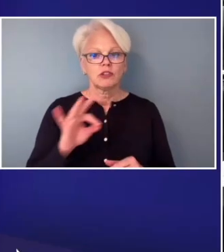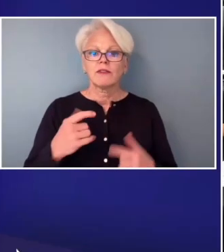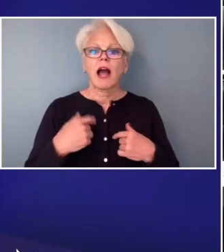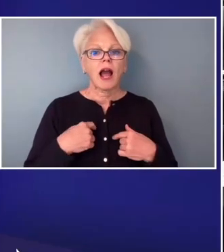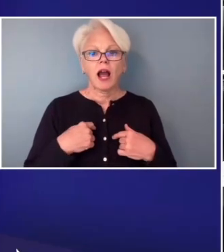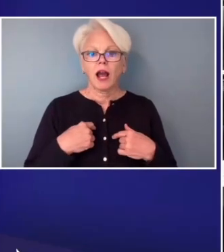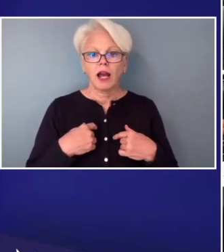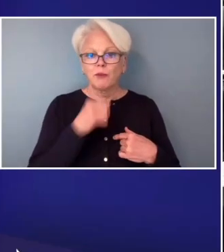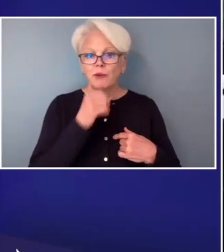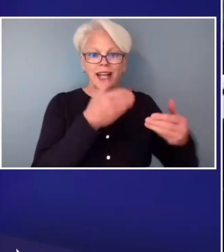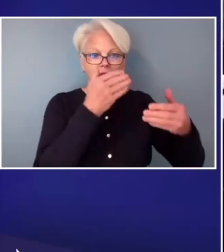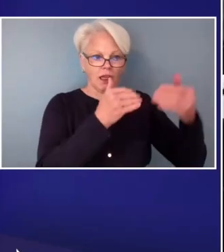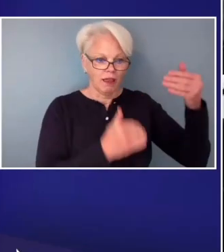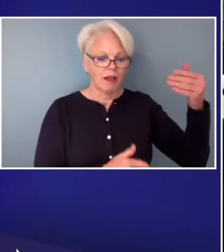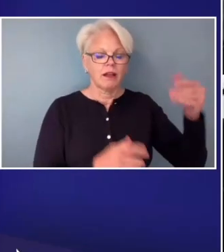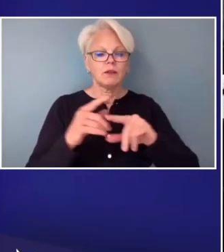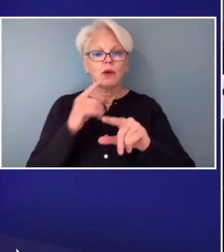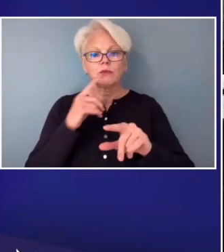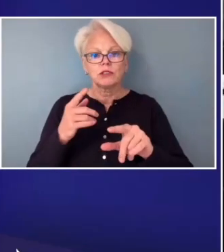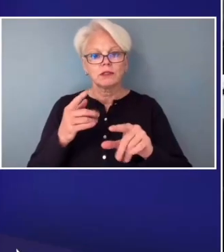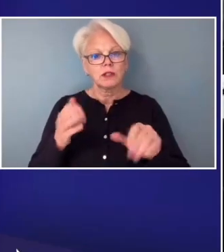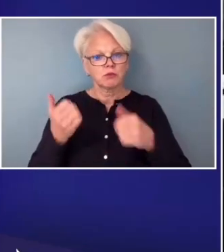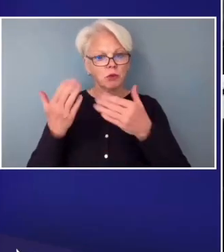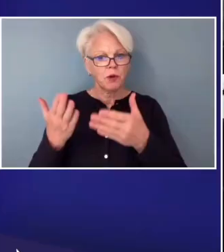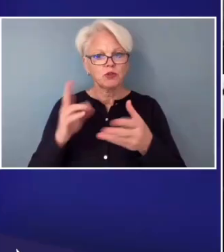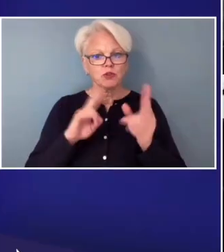had submitted and giving them a status report on the resolutions.